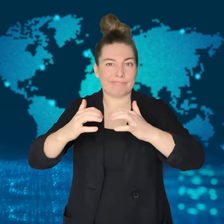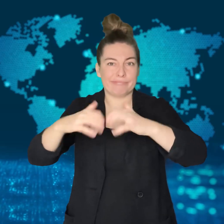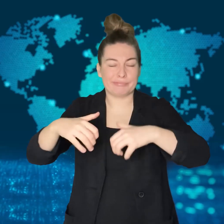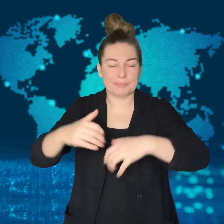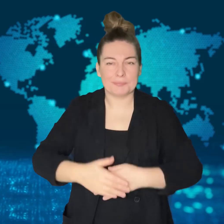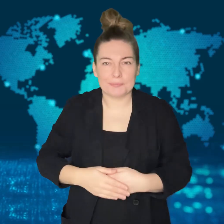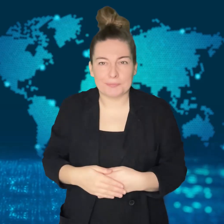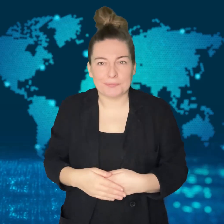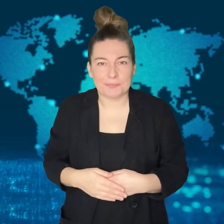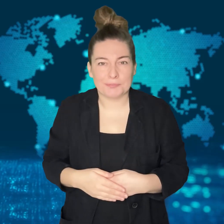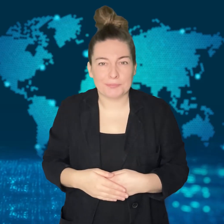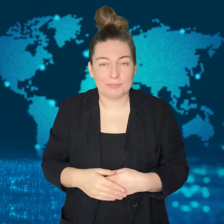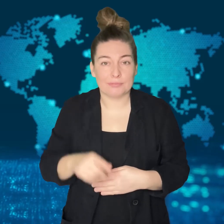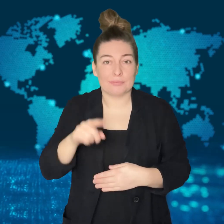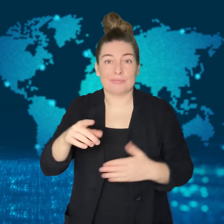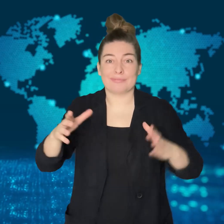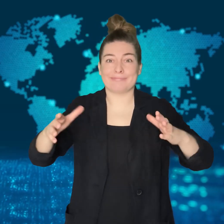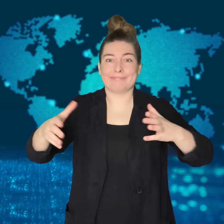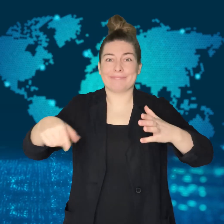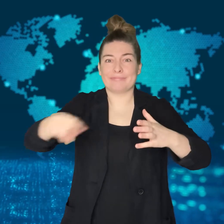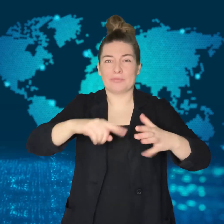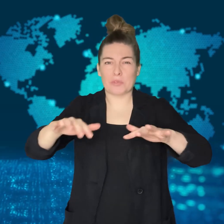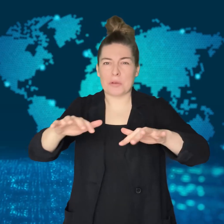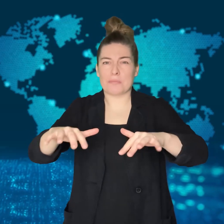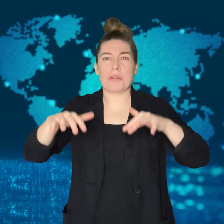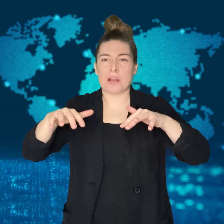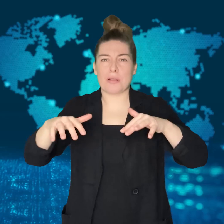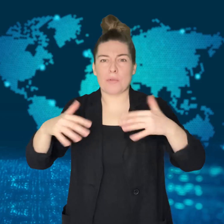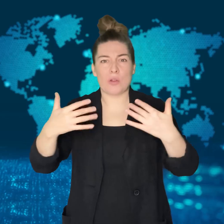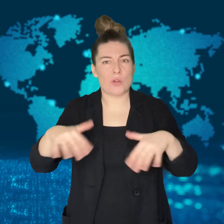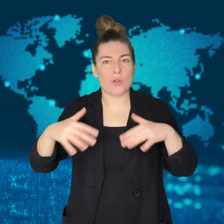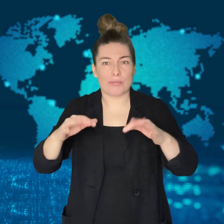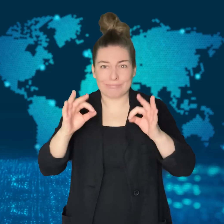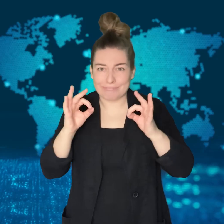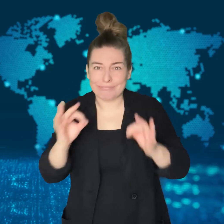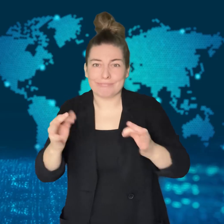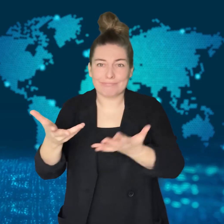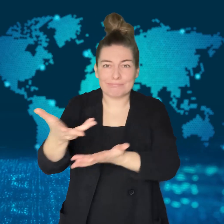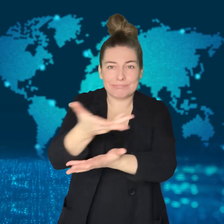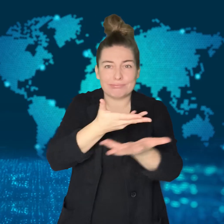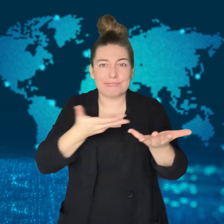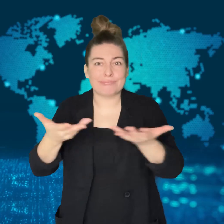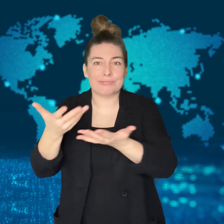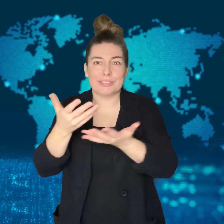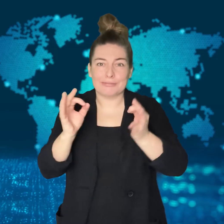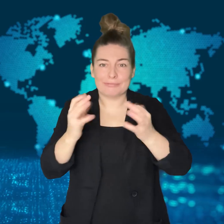The groups had been fighting about how to boost